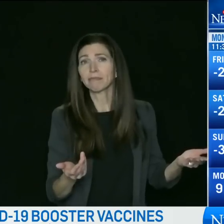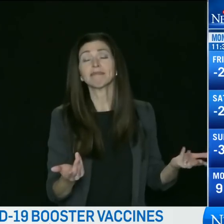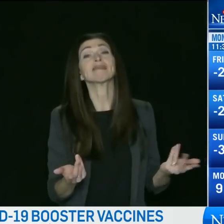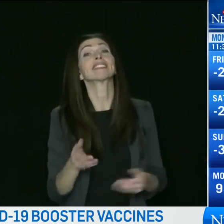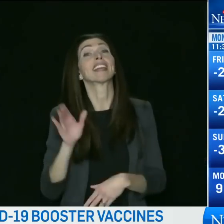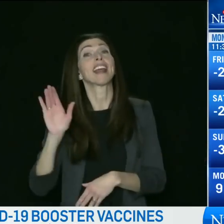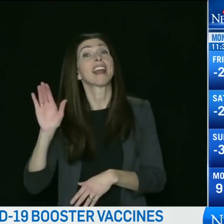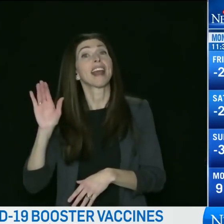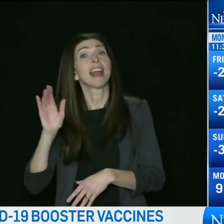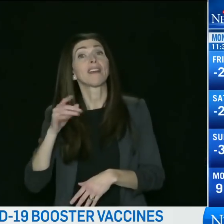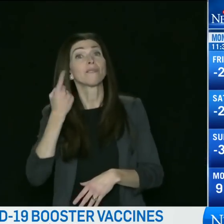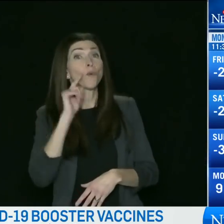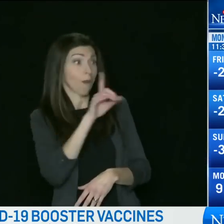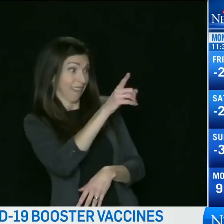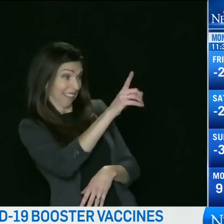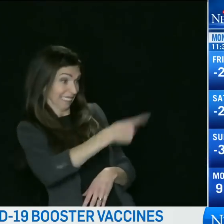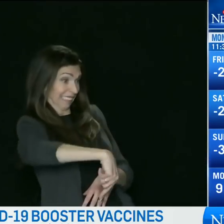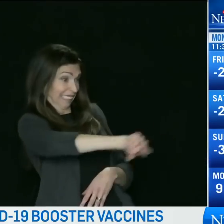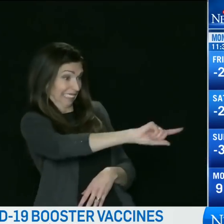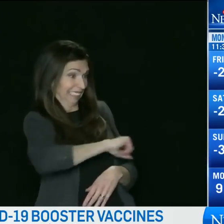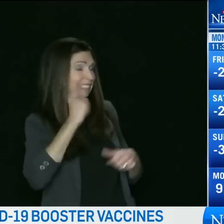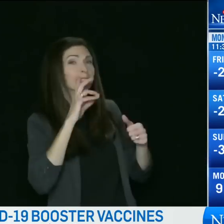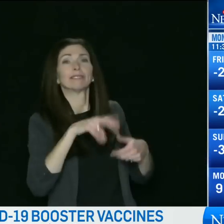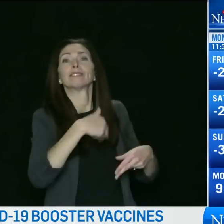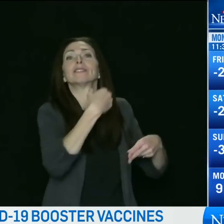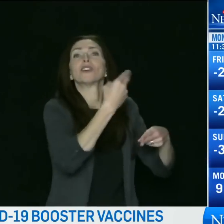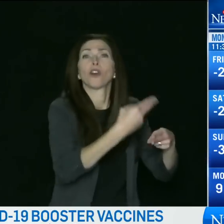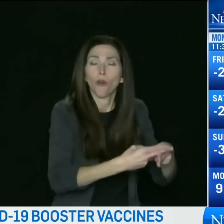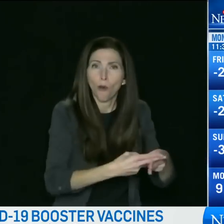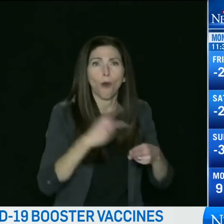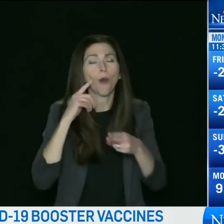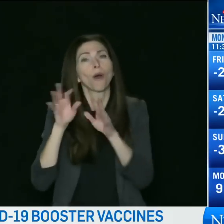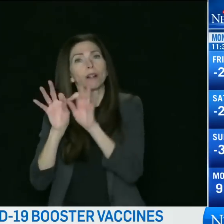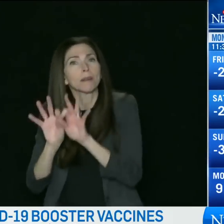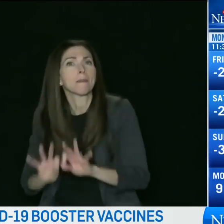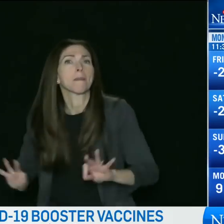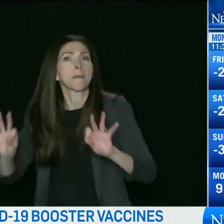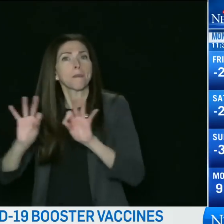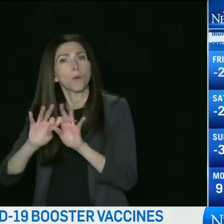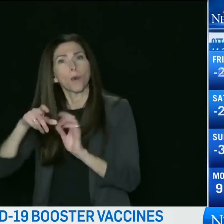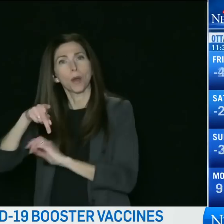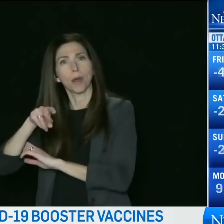AN ADDITIONAL DOSE WOULD BE IMPORTANT, AND THAT IS CONSIDERED PART OF THE PRIMARY